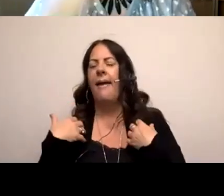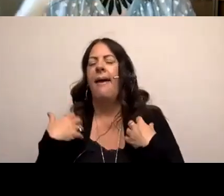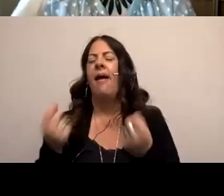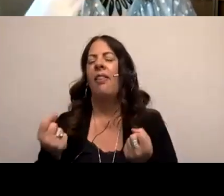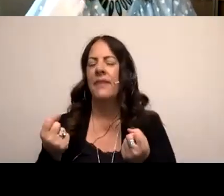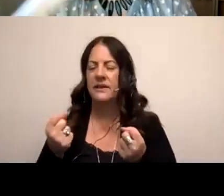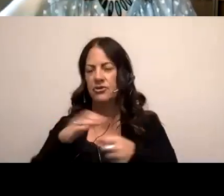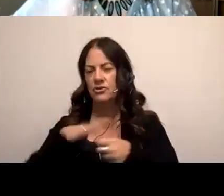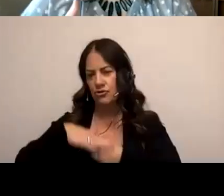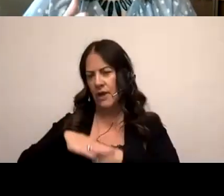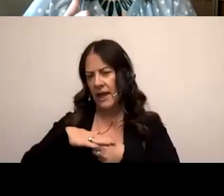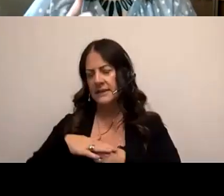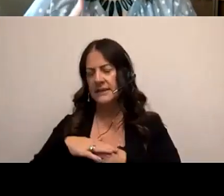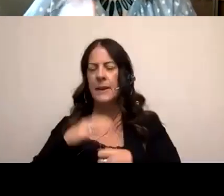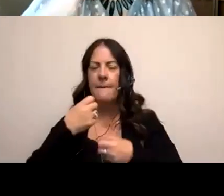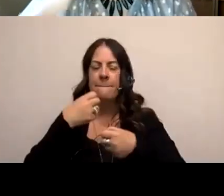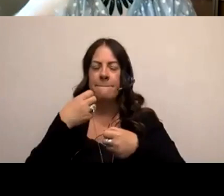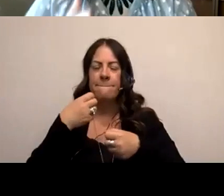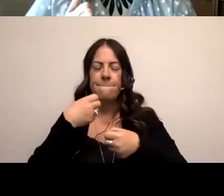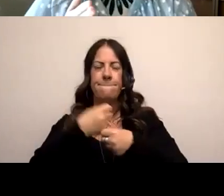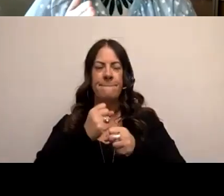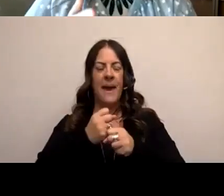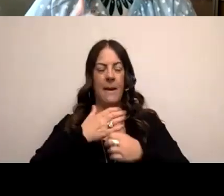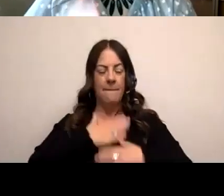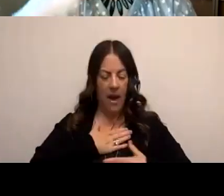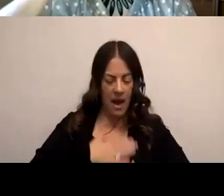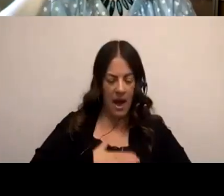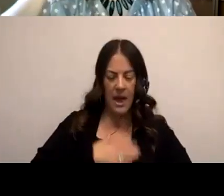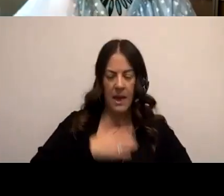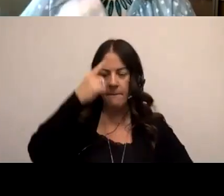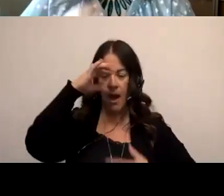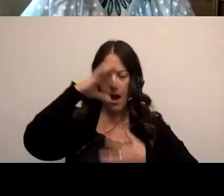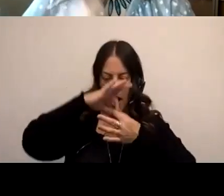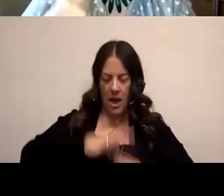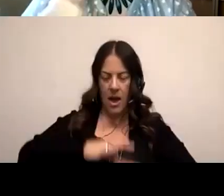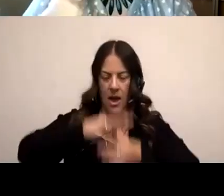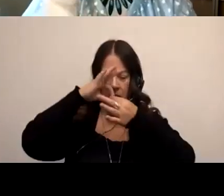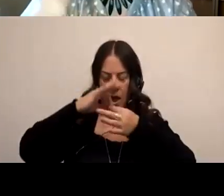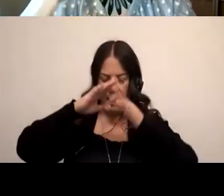YOUR BODY KIND OF FOCUSSING ON THIS IS WHAT'S HAPPENING AND THIS IS EXTRA ENERGY I HAVE